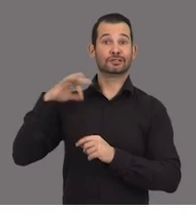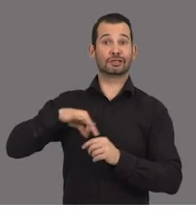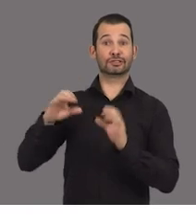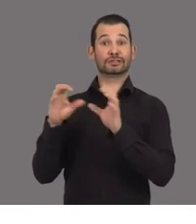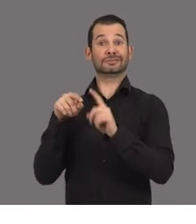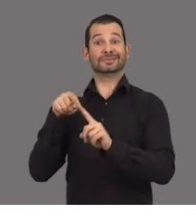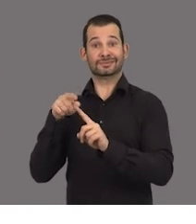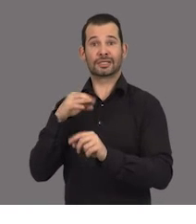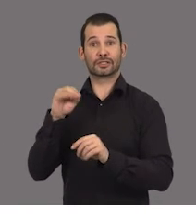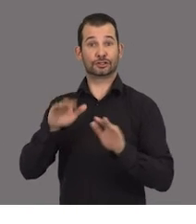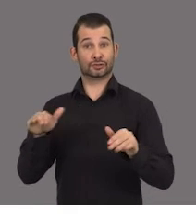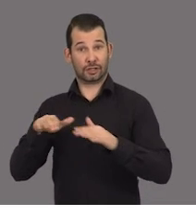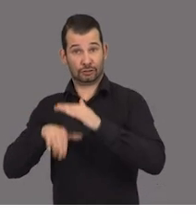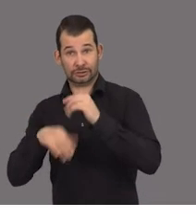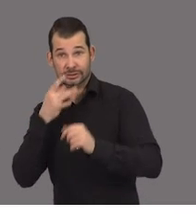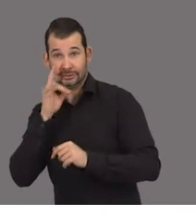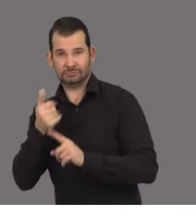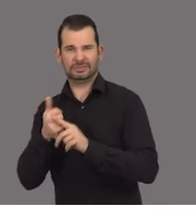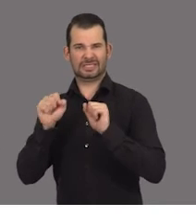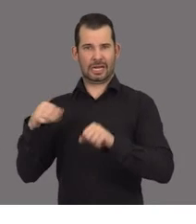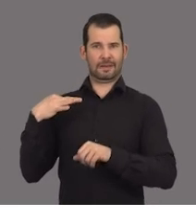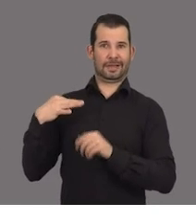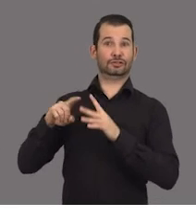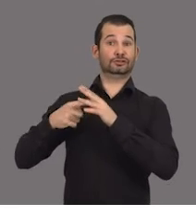18 can apply starting in June 2024.